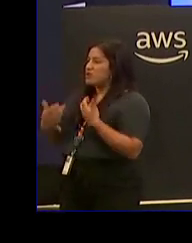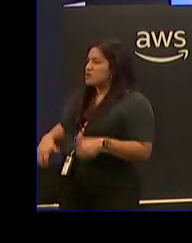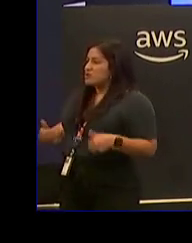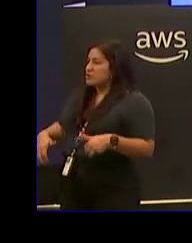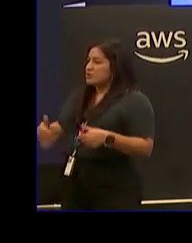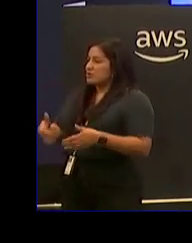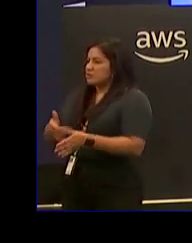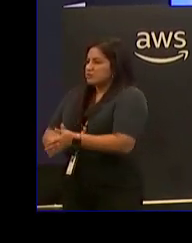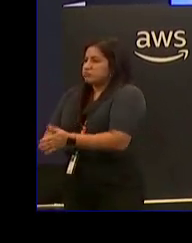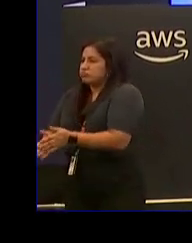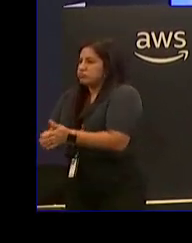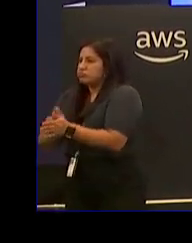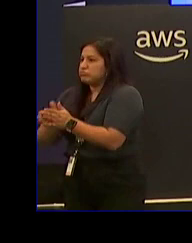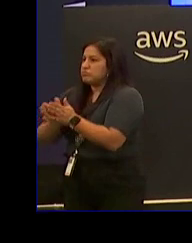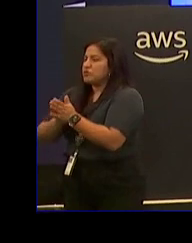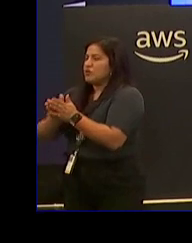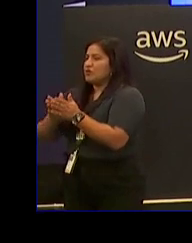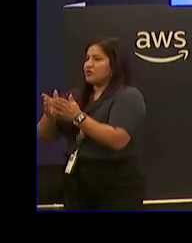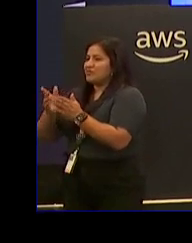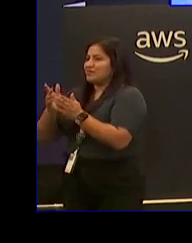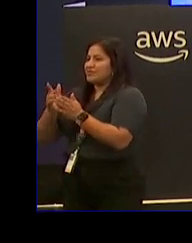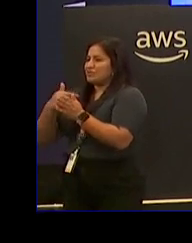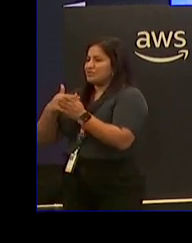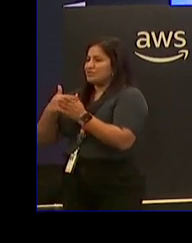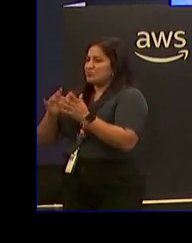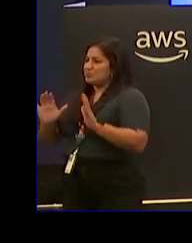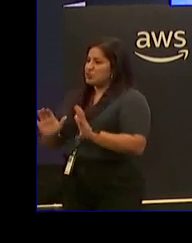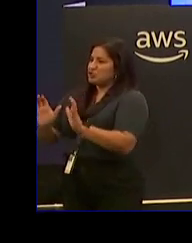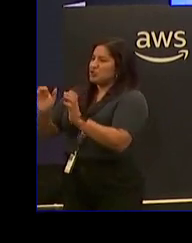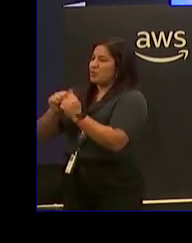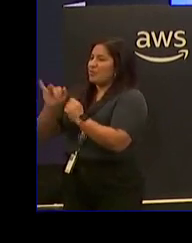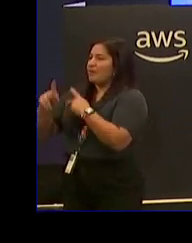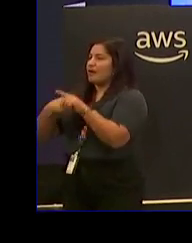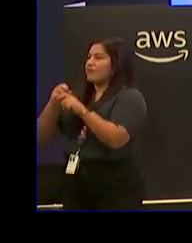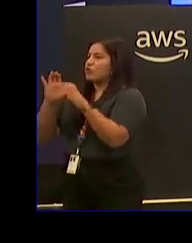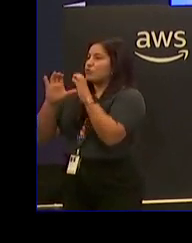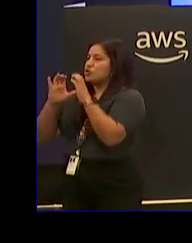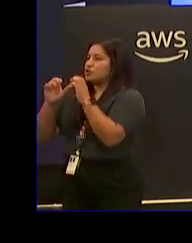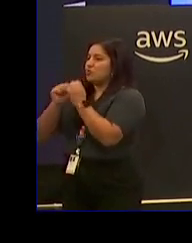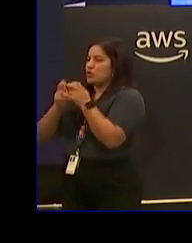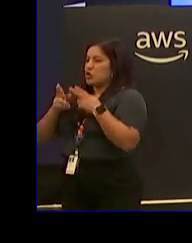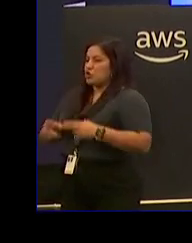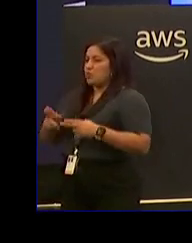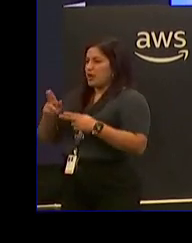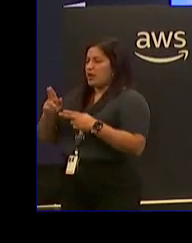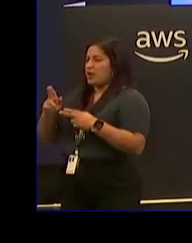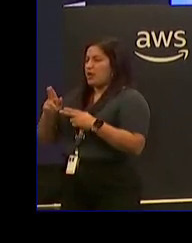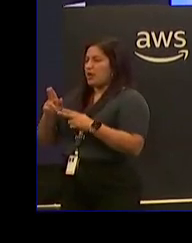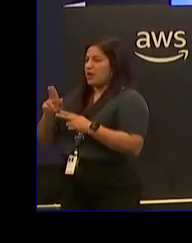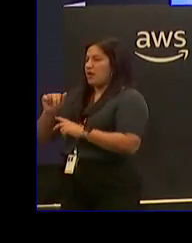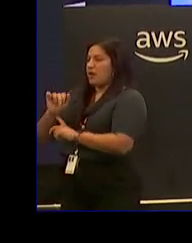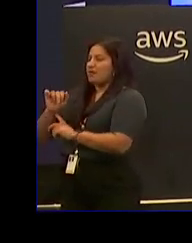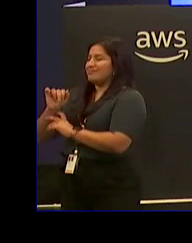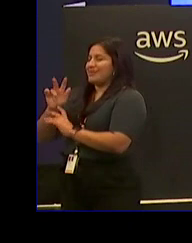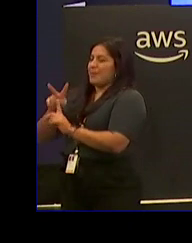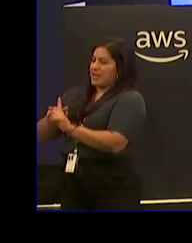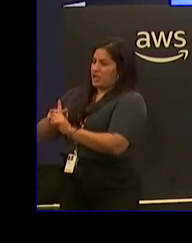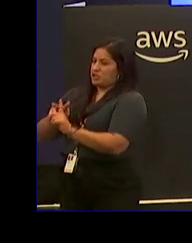driver of the communication between the human and computer application. That was one aspect of the solution.